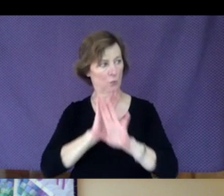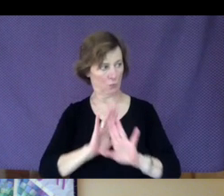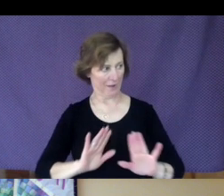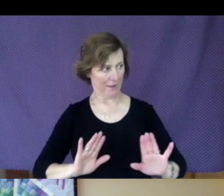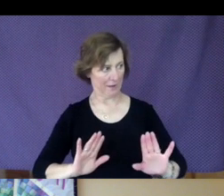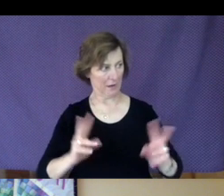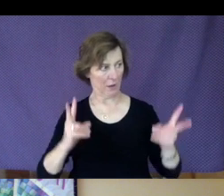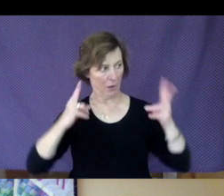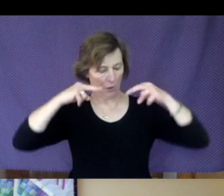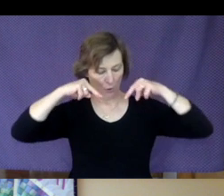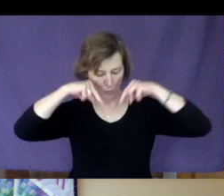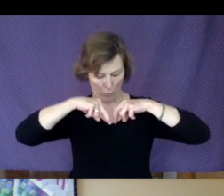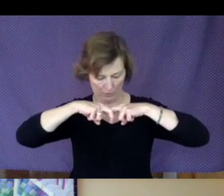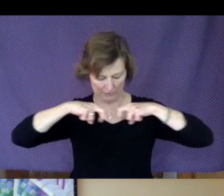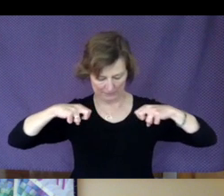And get to know yourself